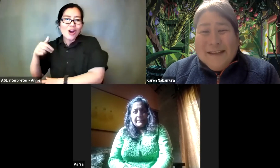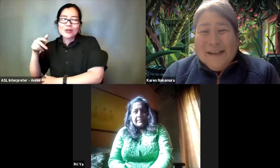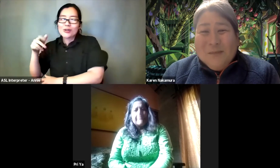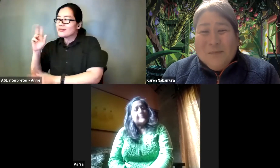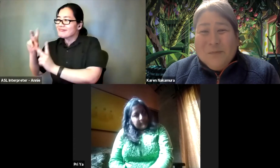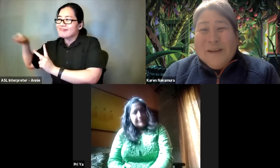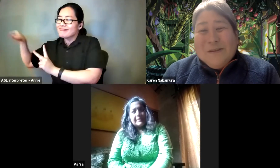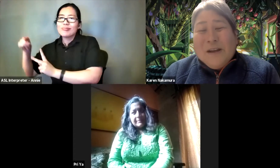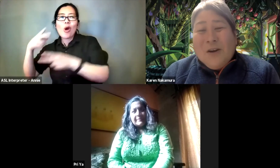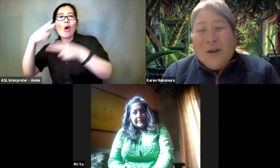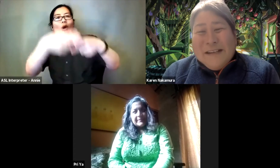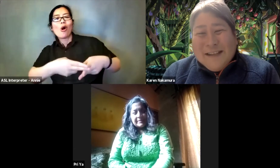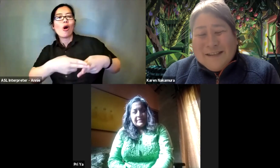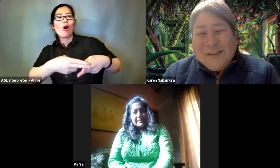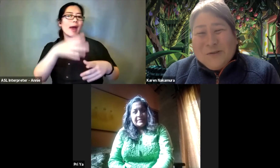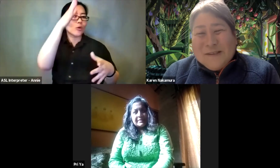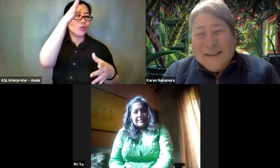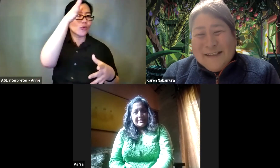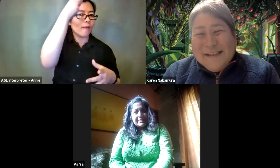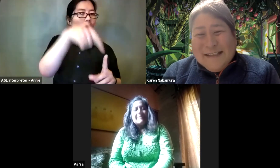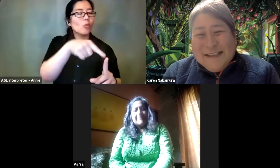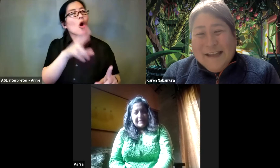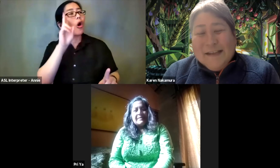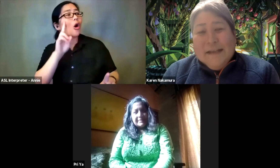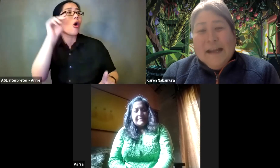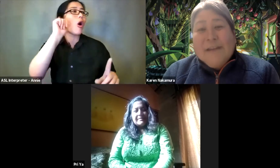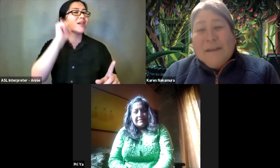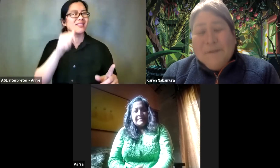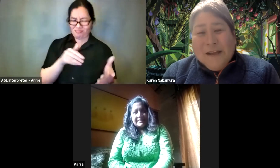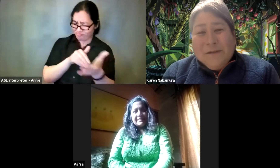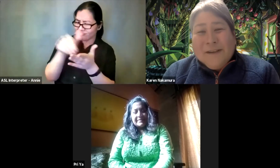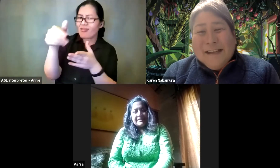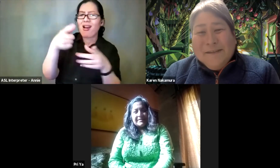Karen Nakamura: We all call each other's uncles and aunties and had that feeling of connectivity